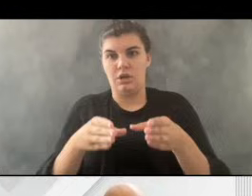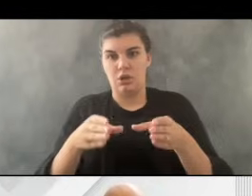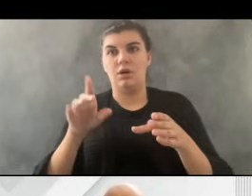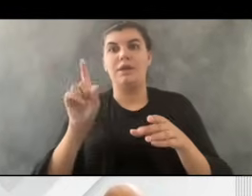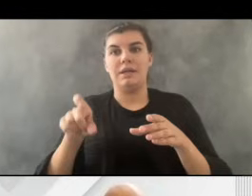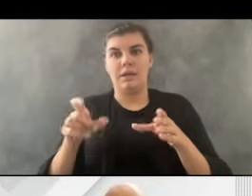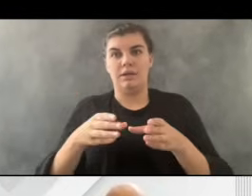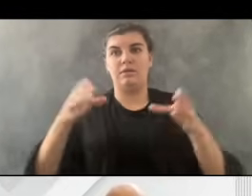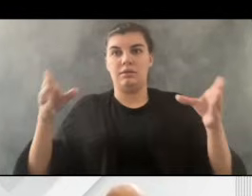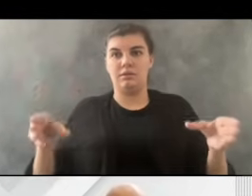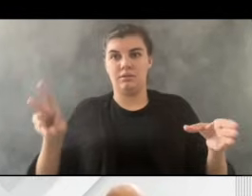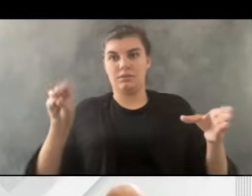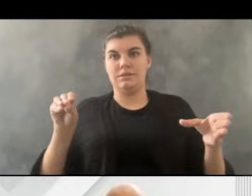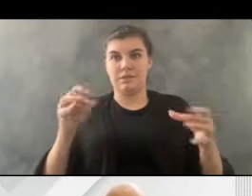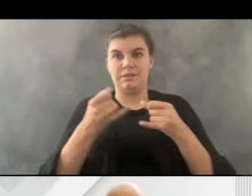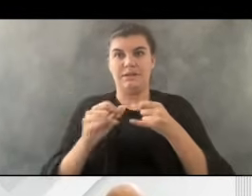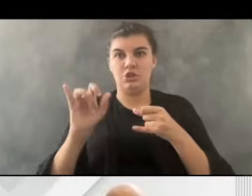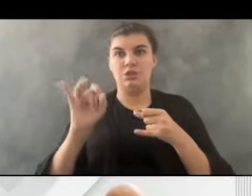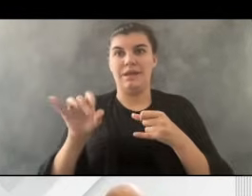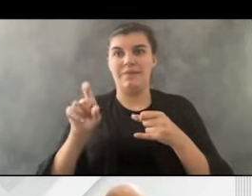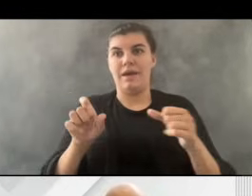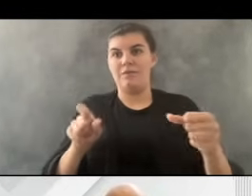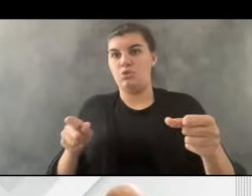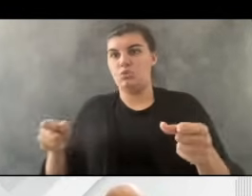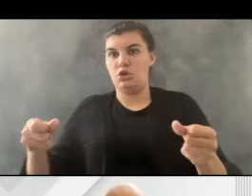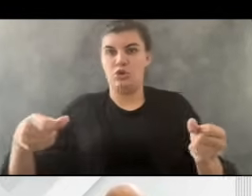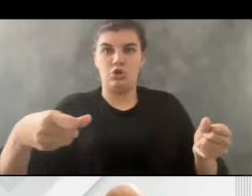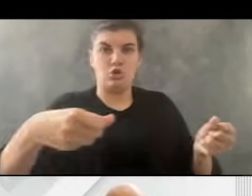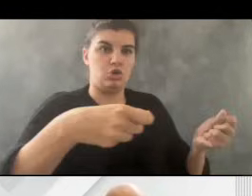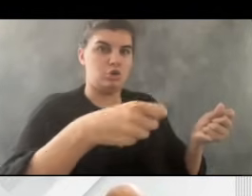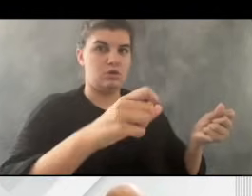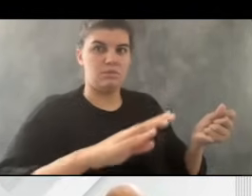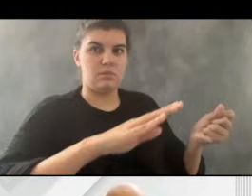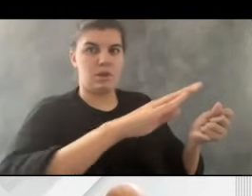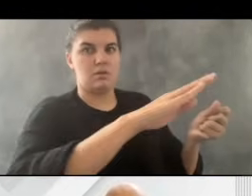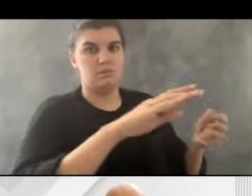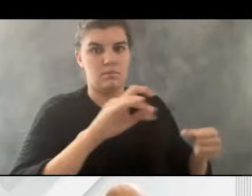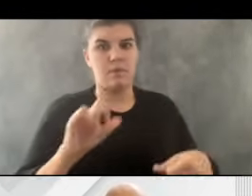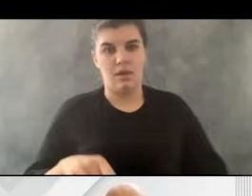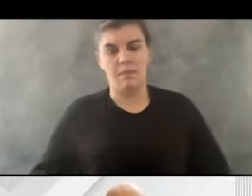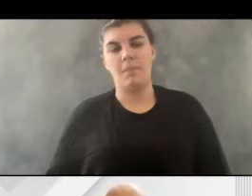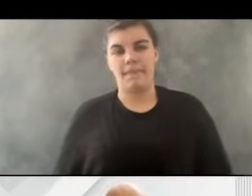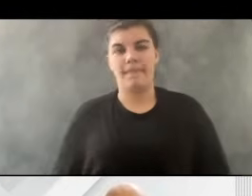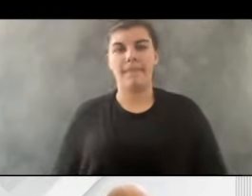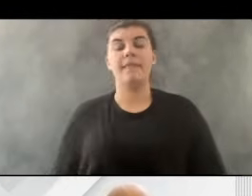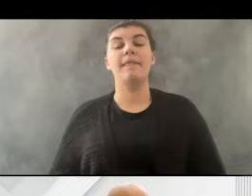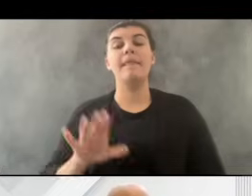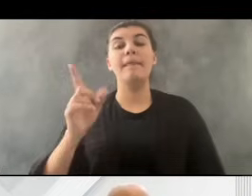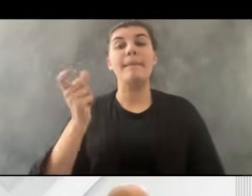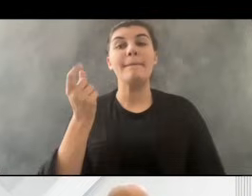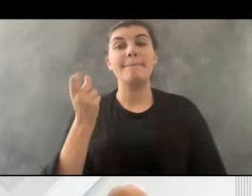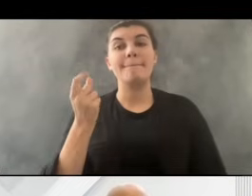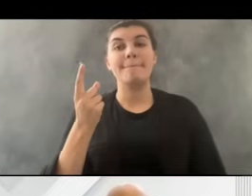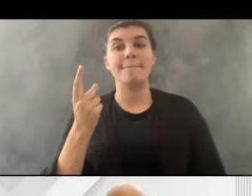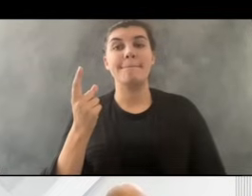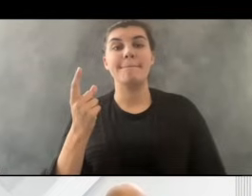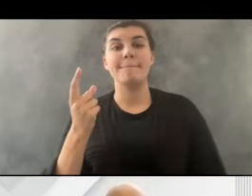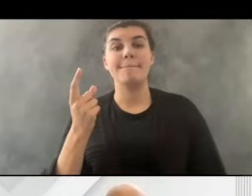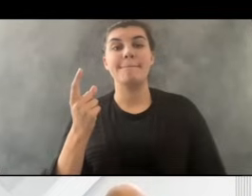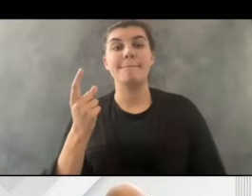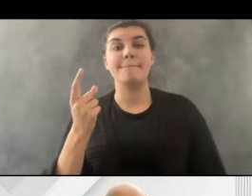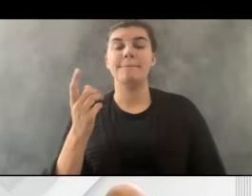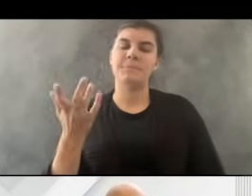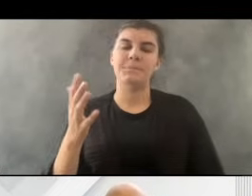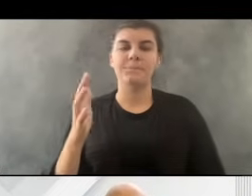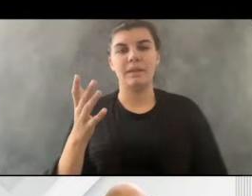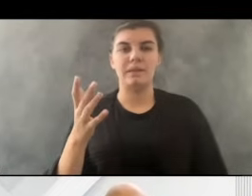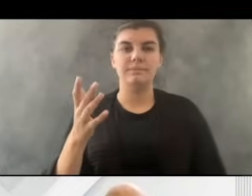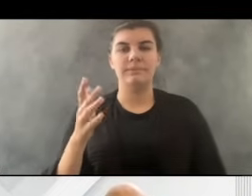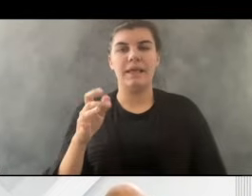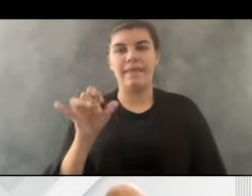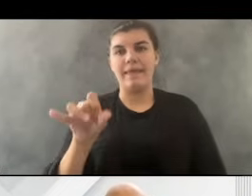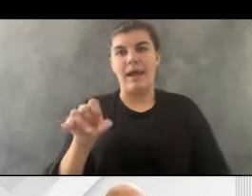by 60 if you're having to turn on that landing. Now that applies to any